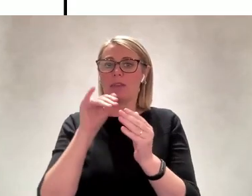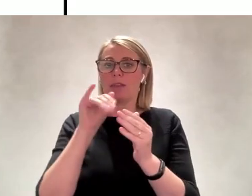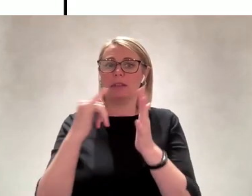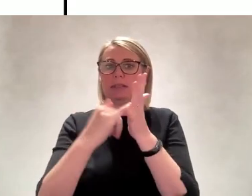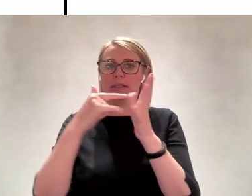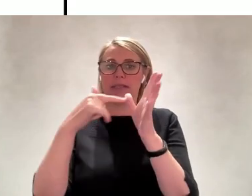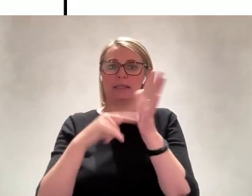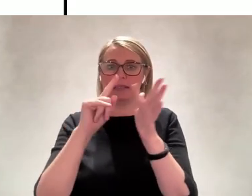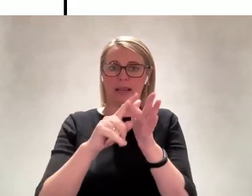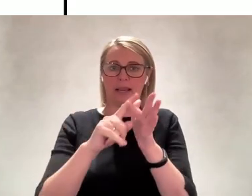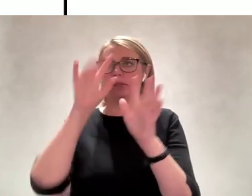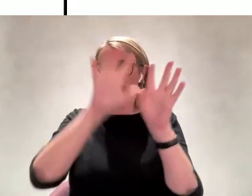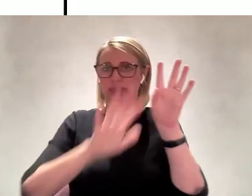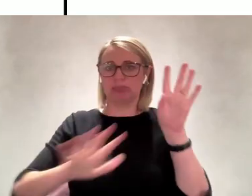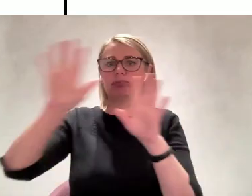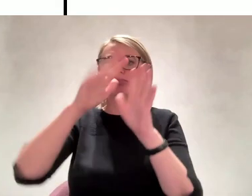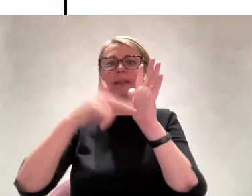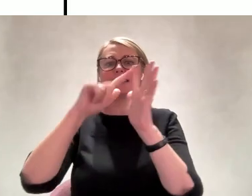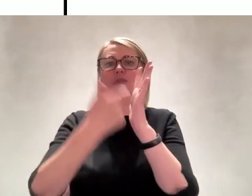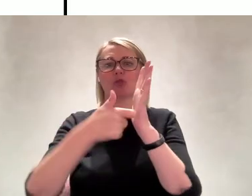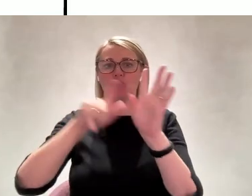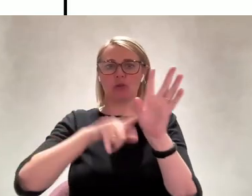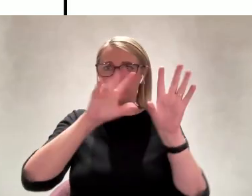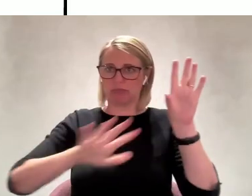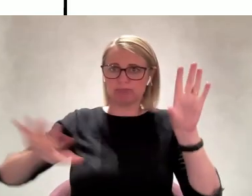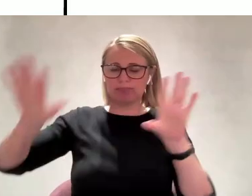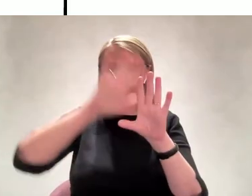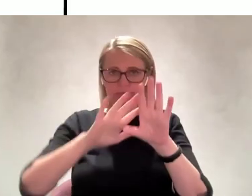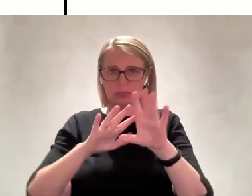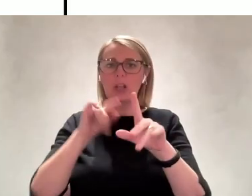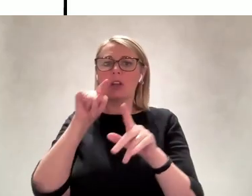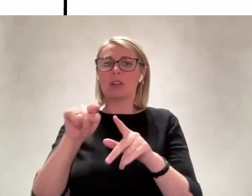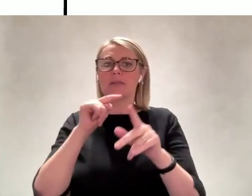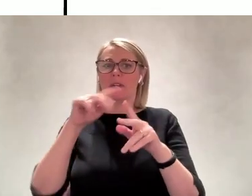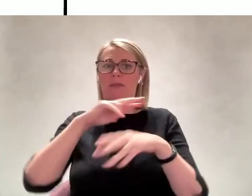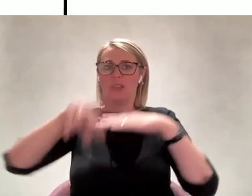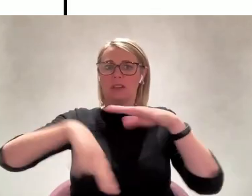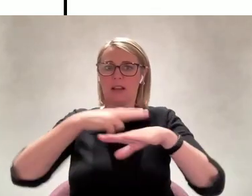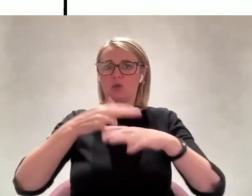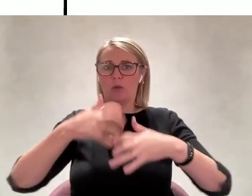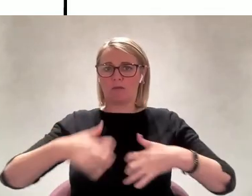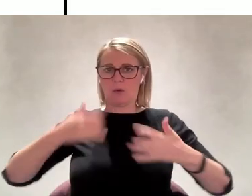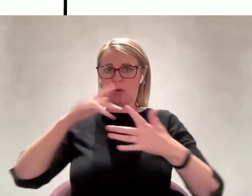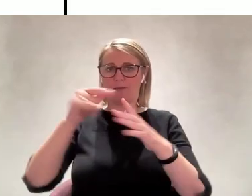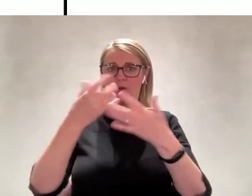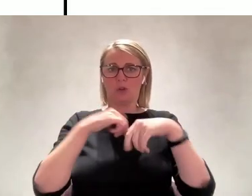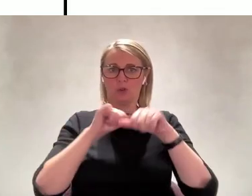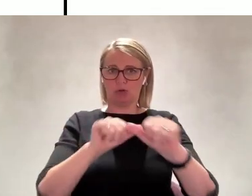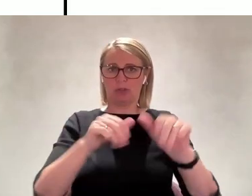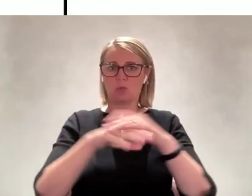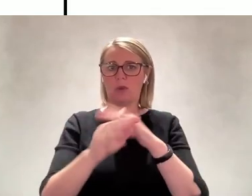and territory governments to develop the national framework for assurance of AI in government.